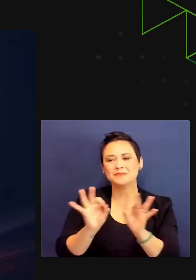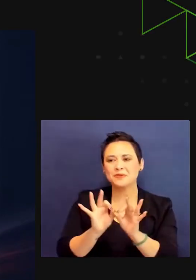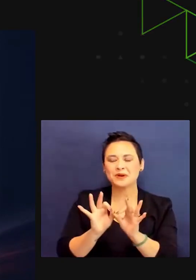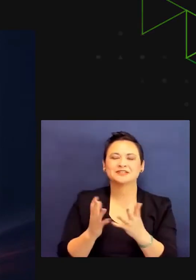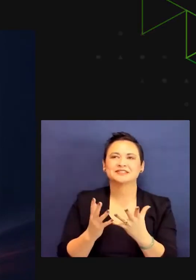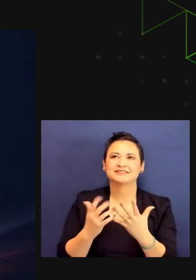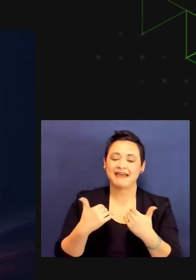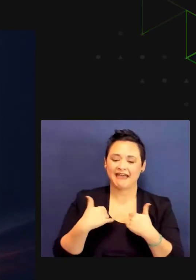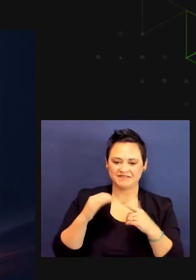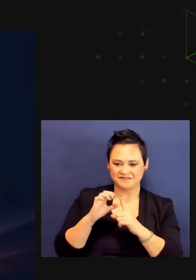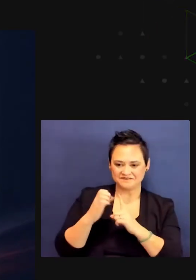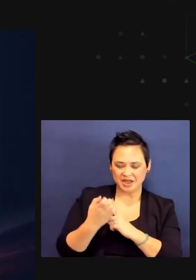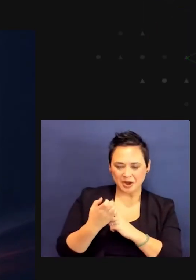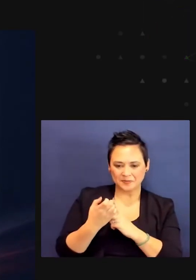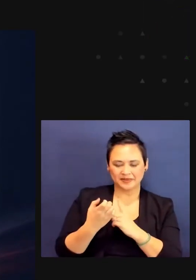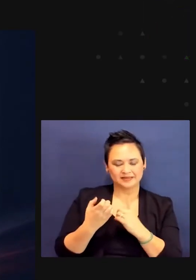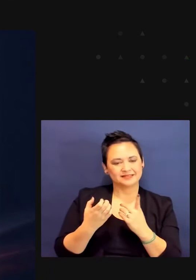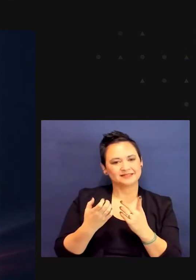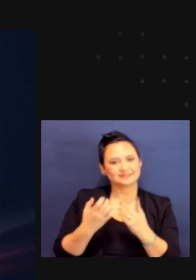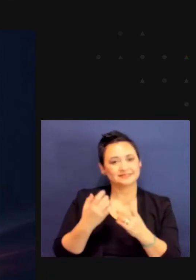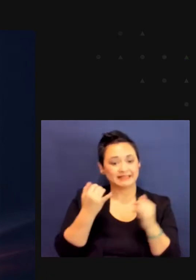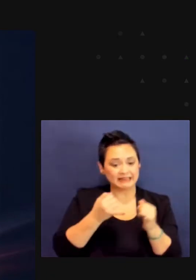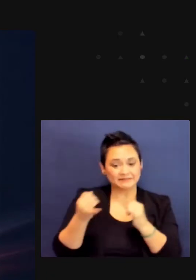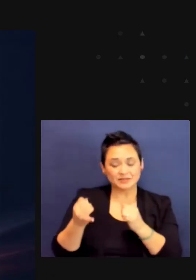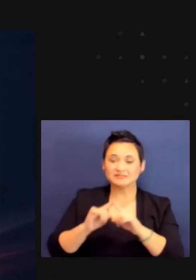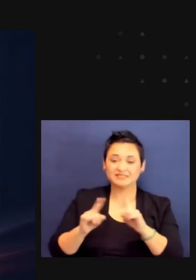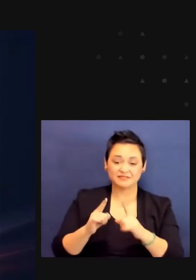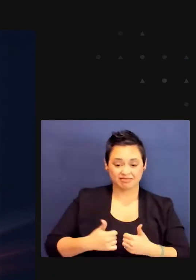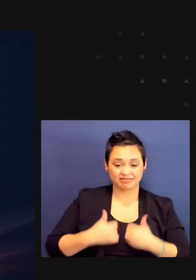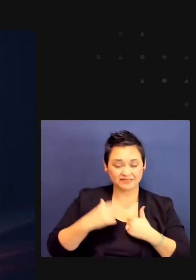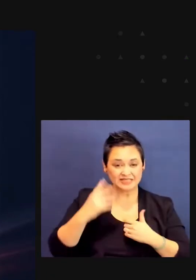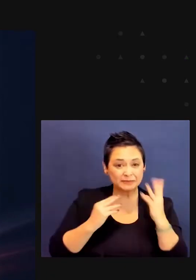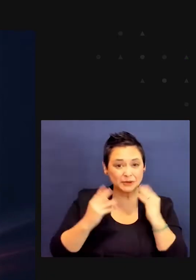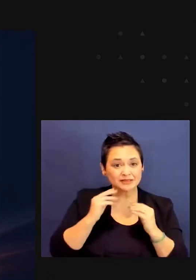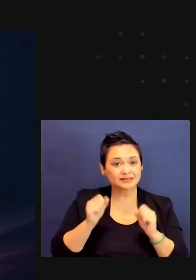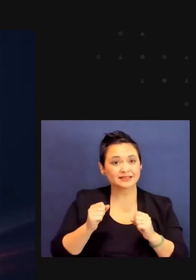can share their voice and help us build a stronger culture of inclusion.